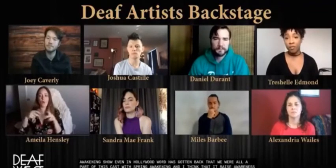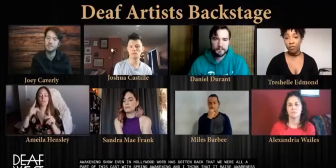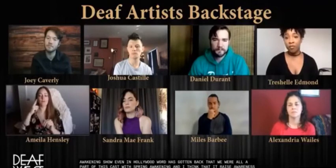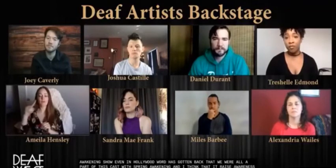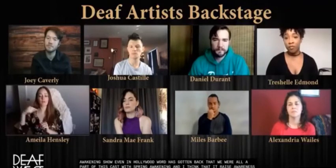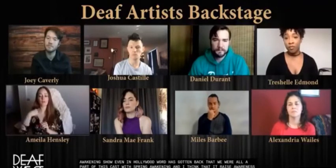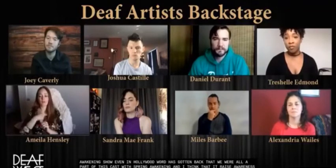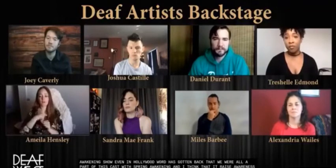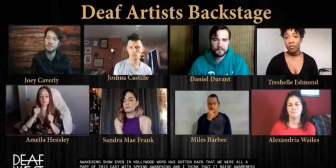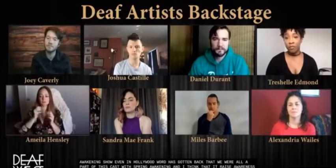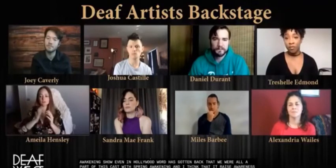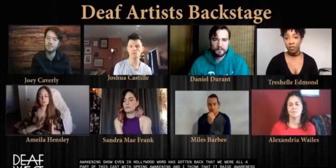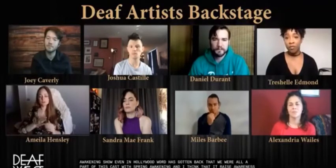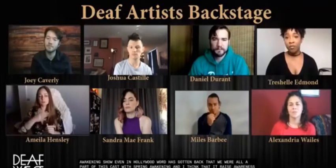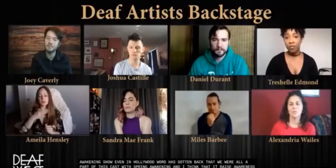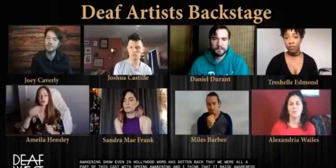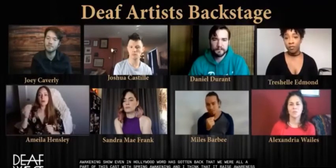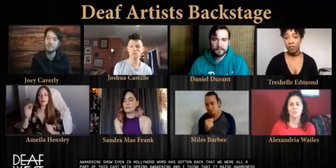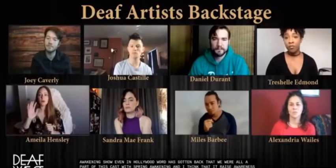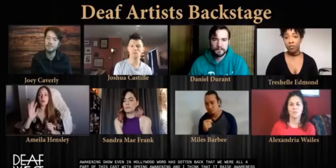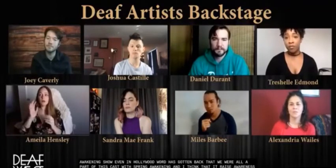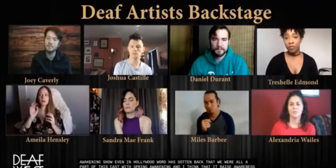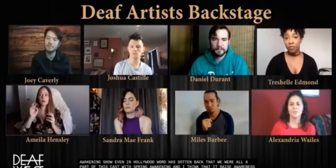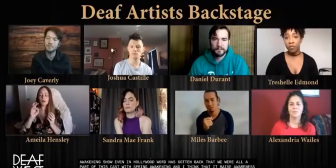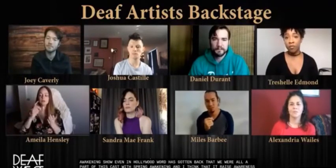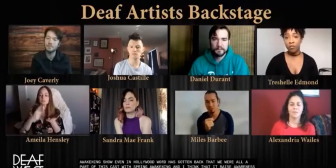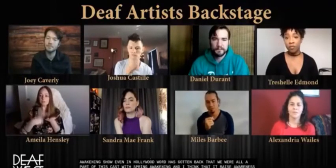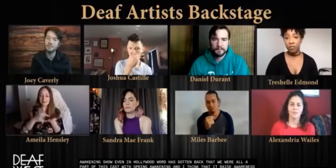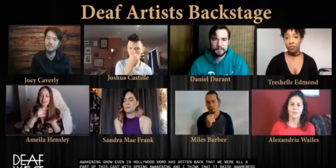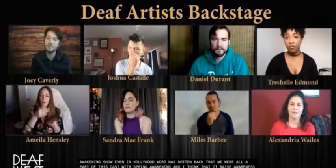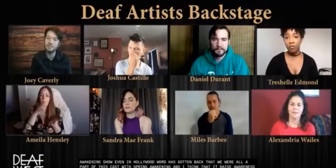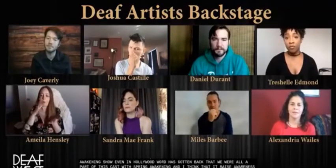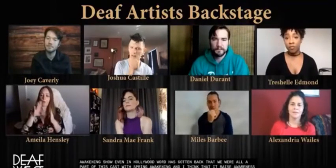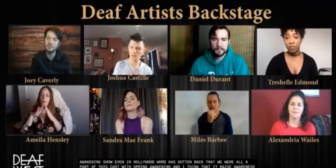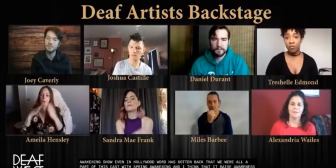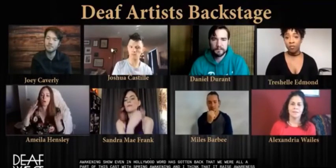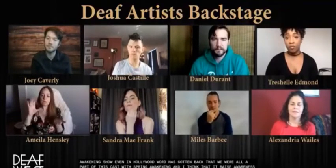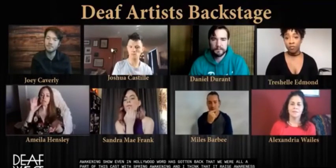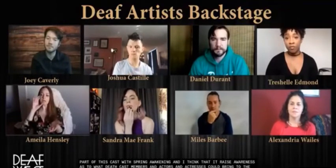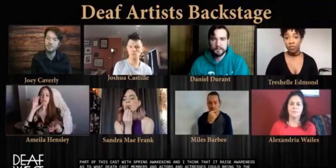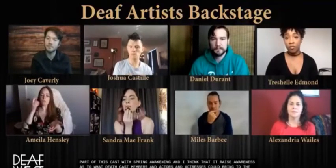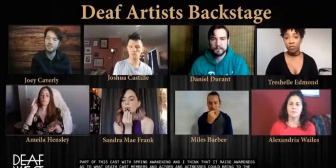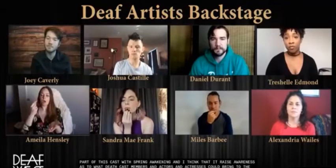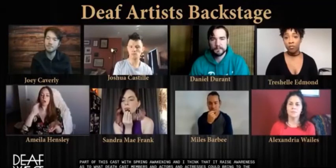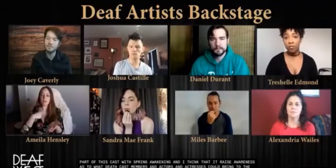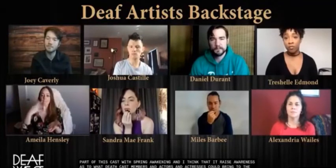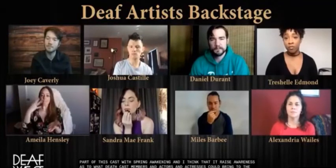It was nice to have more opportunities, because that show is so impactful on Broadway.